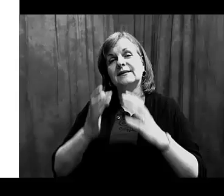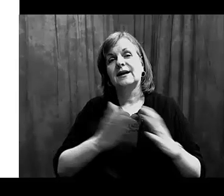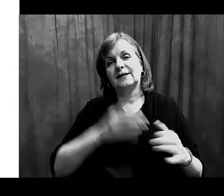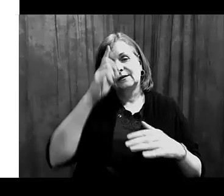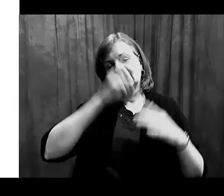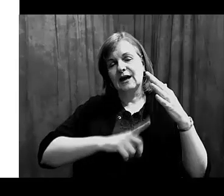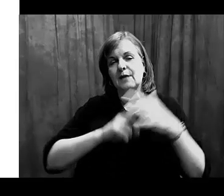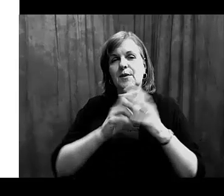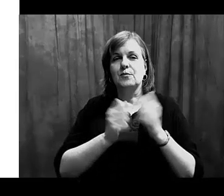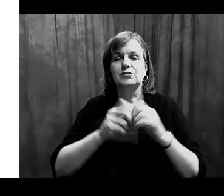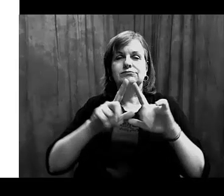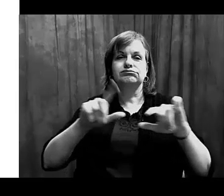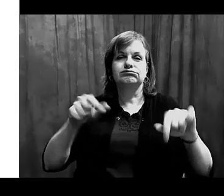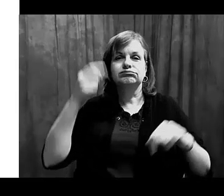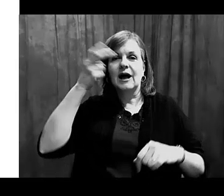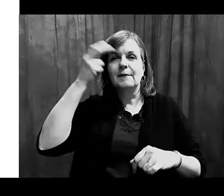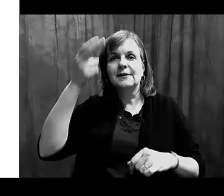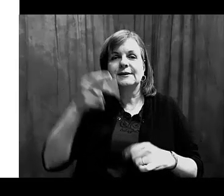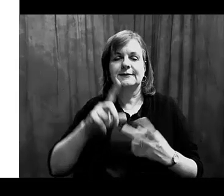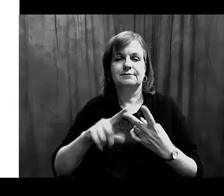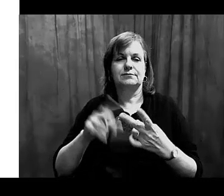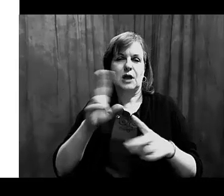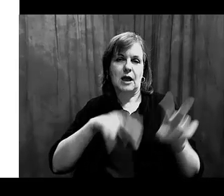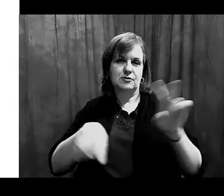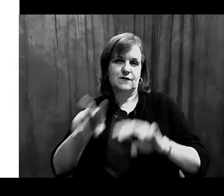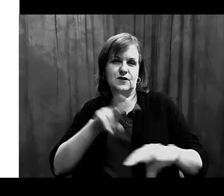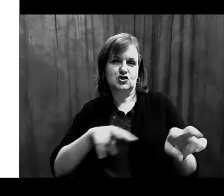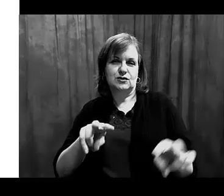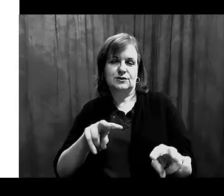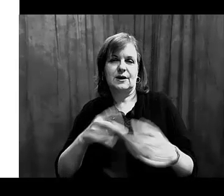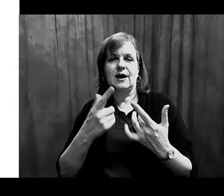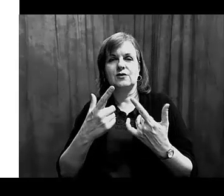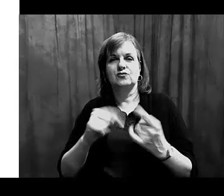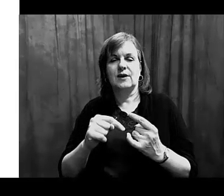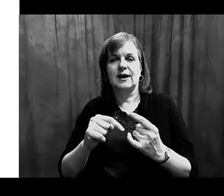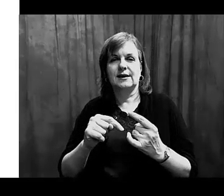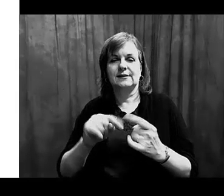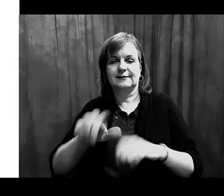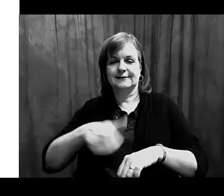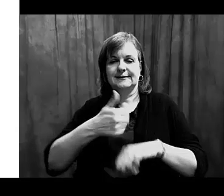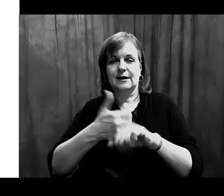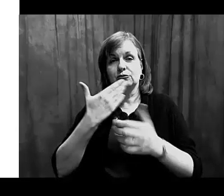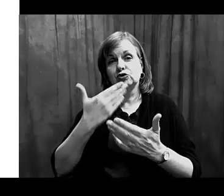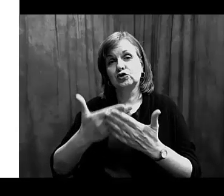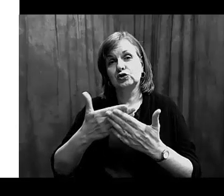scientists have come up with all kinds of hypotheses observations and tried to put